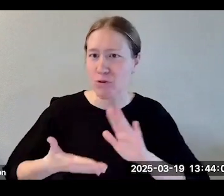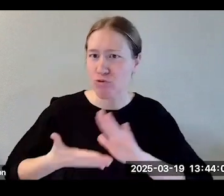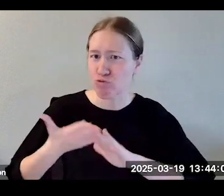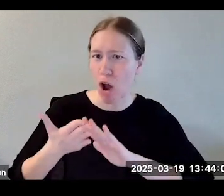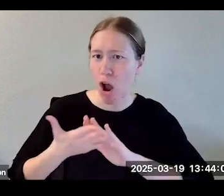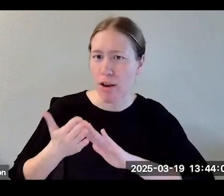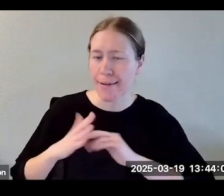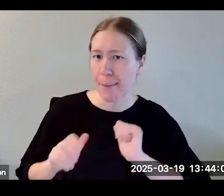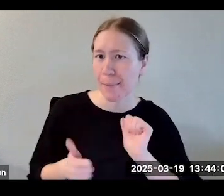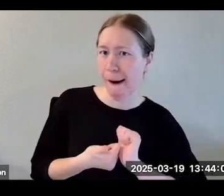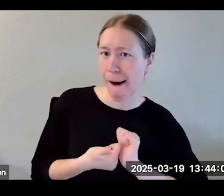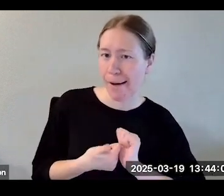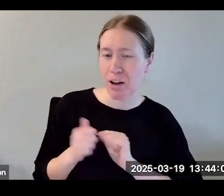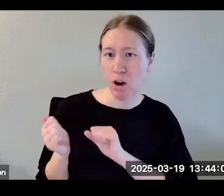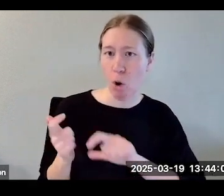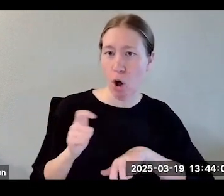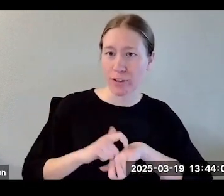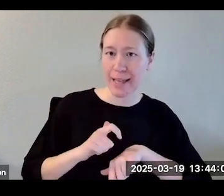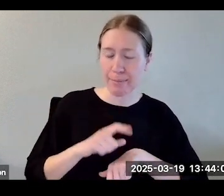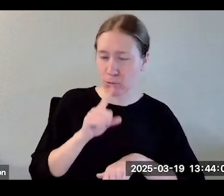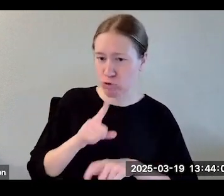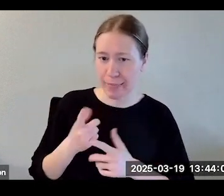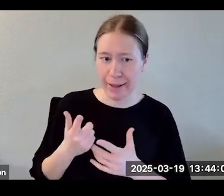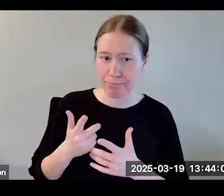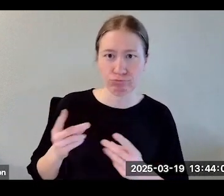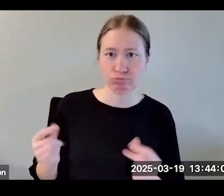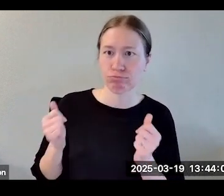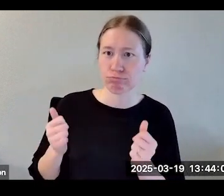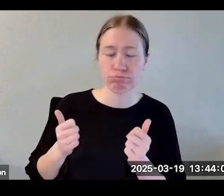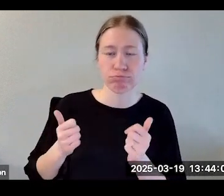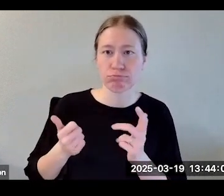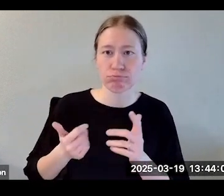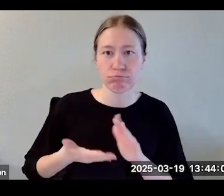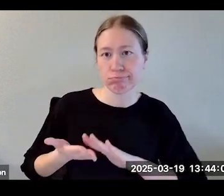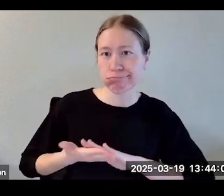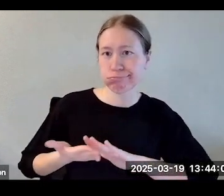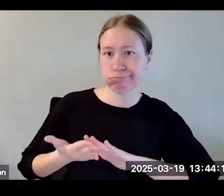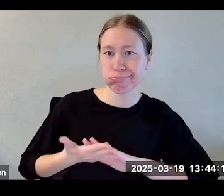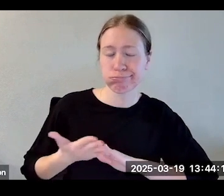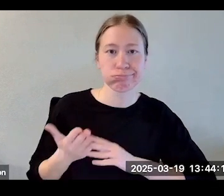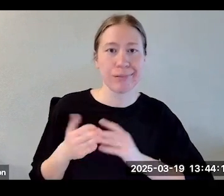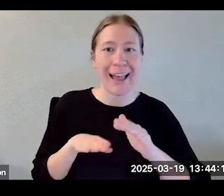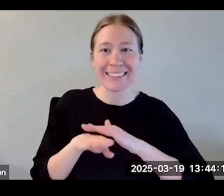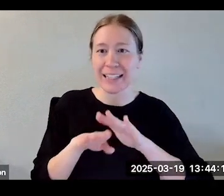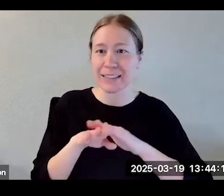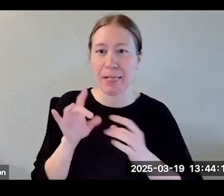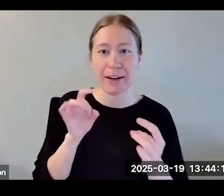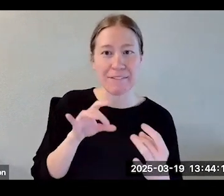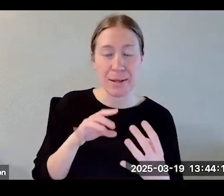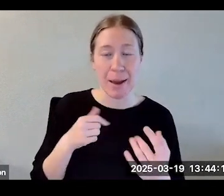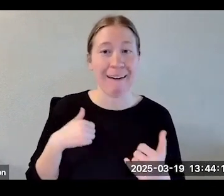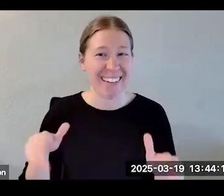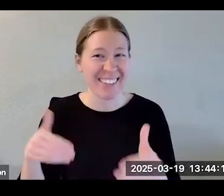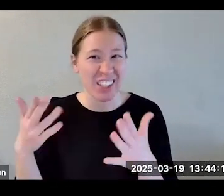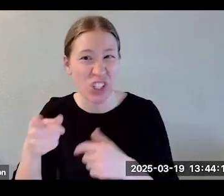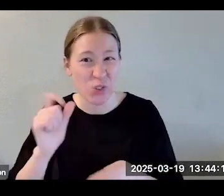kind of, instantaneous, real-time accessibility feedback, and I really recommend that you enable this as well.